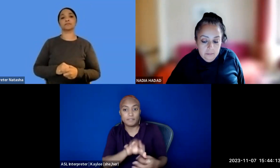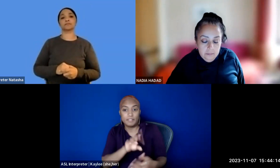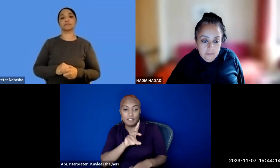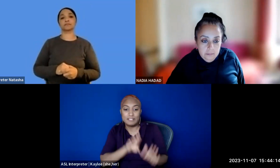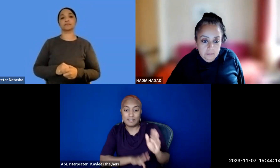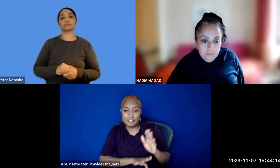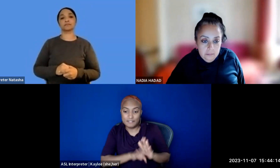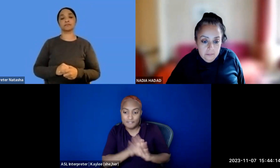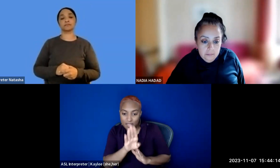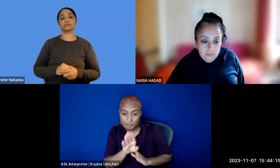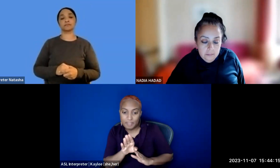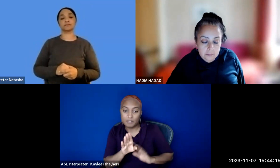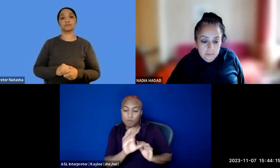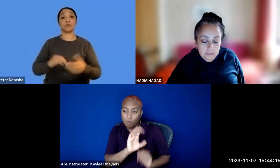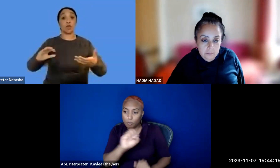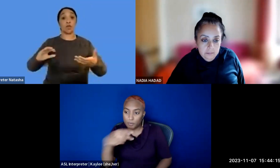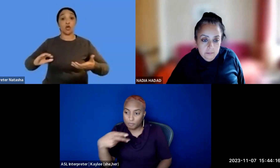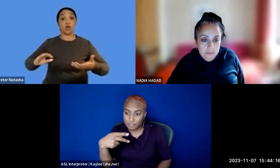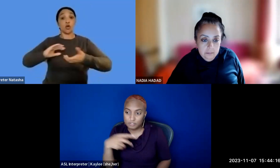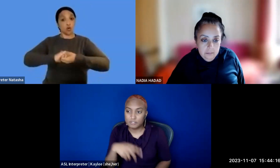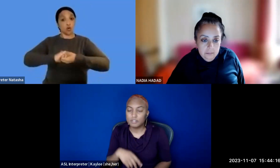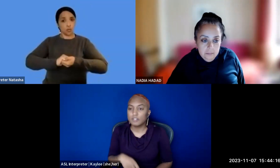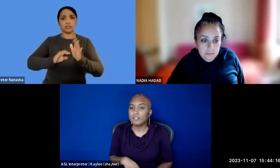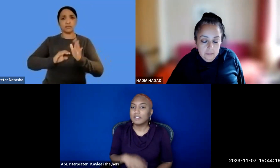the EU has a large development portfolio.